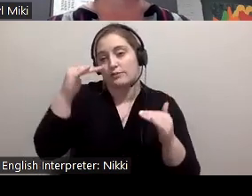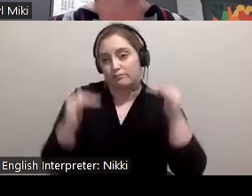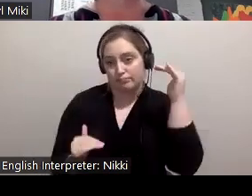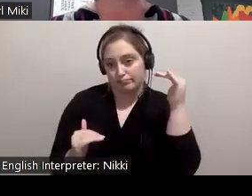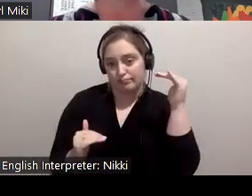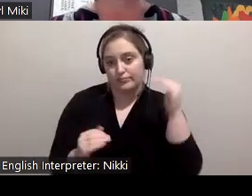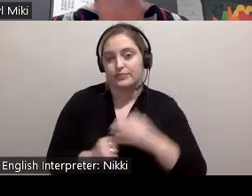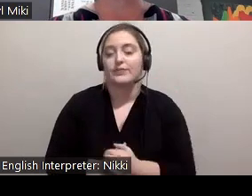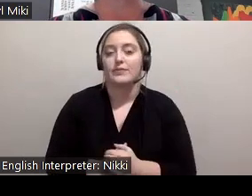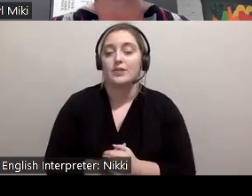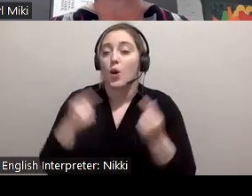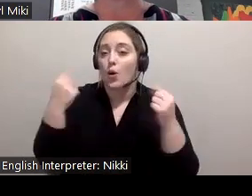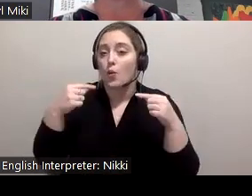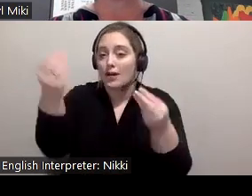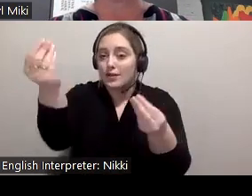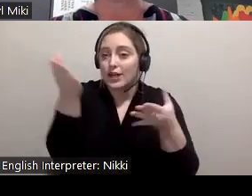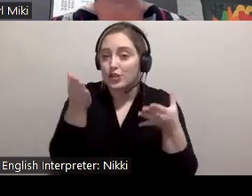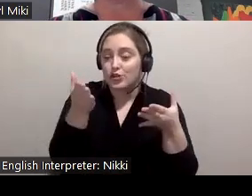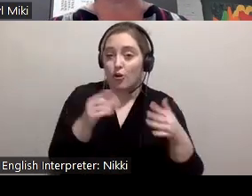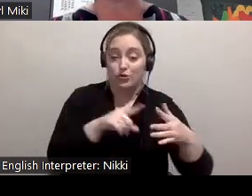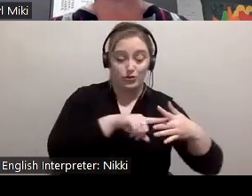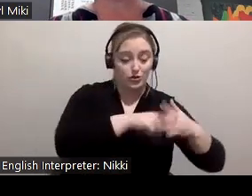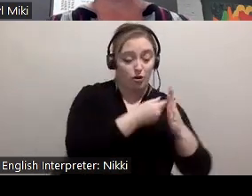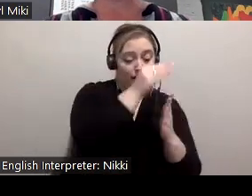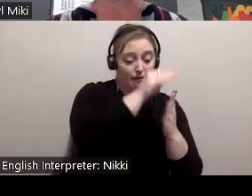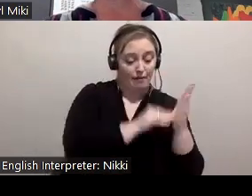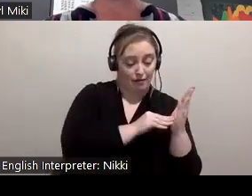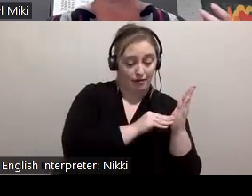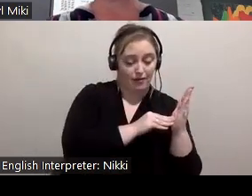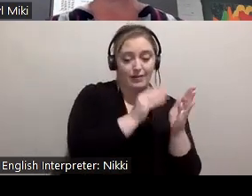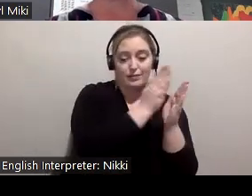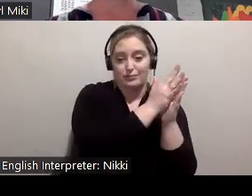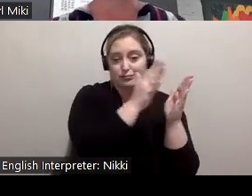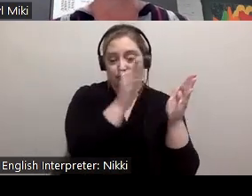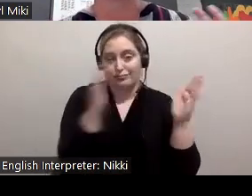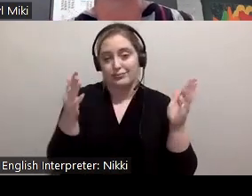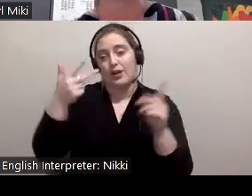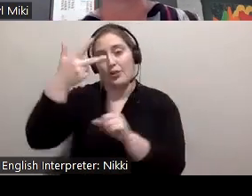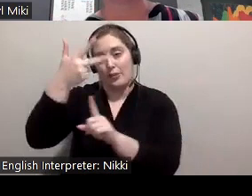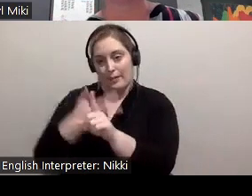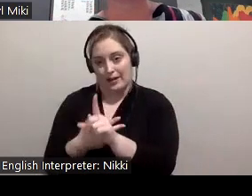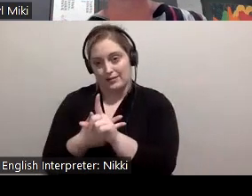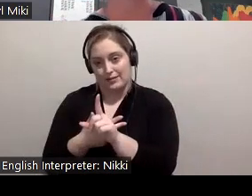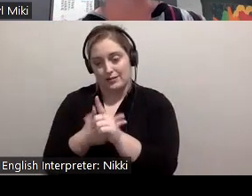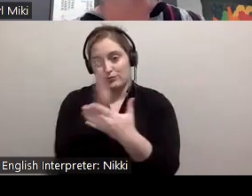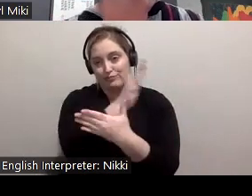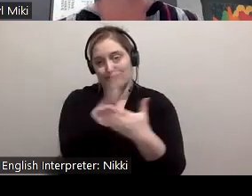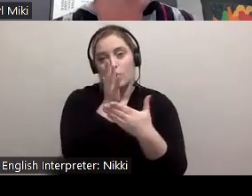three months from the time that you apply. And like I said before you know with the Support Operate Grant for